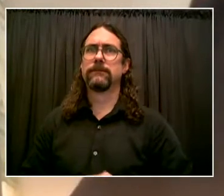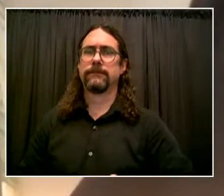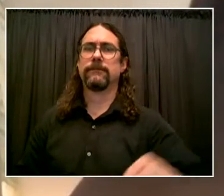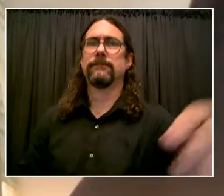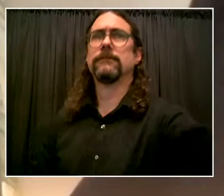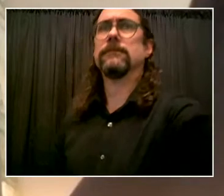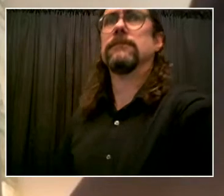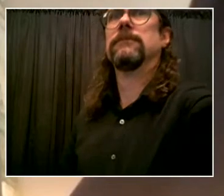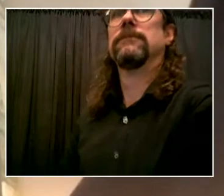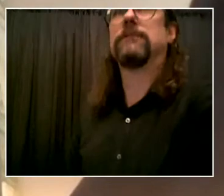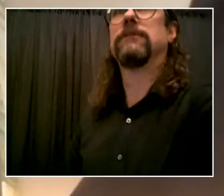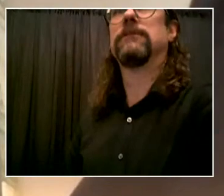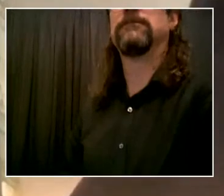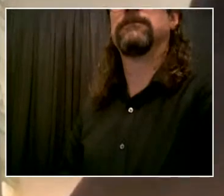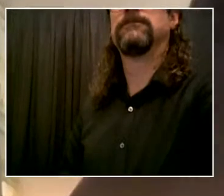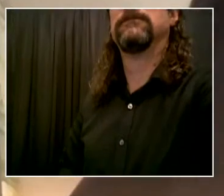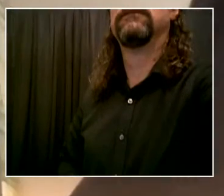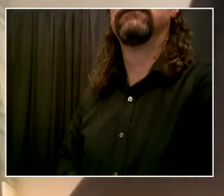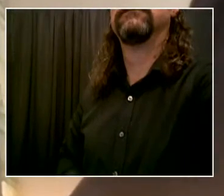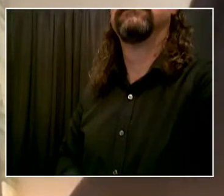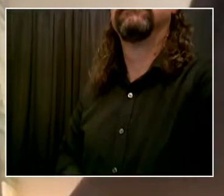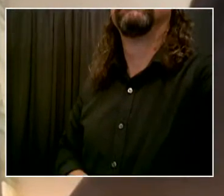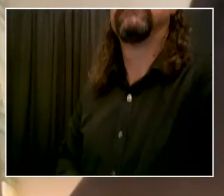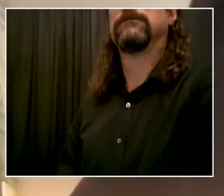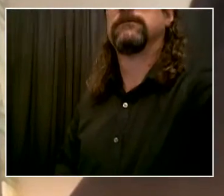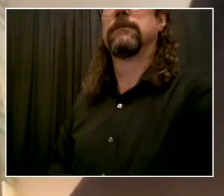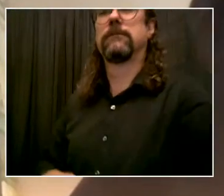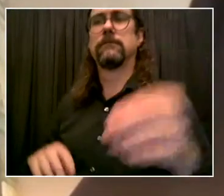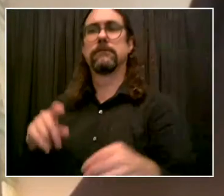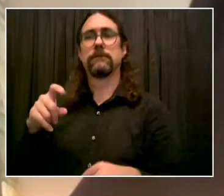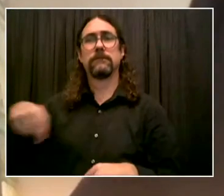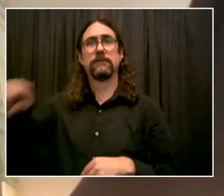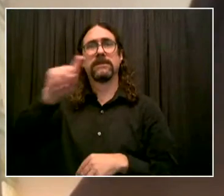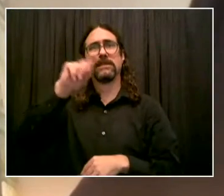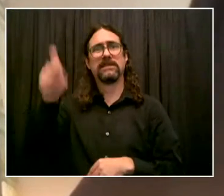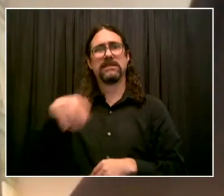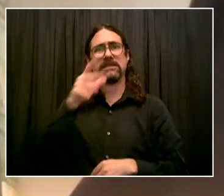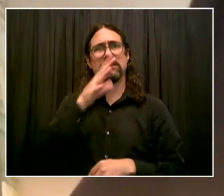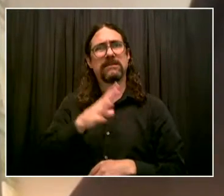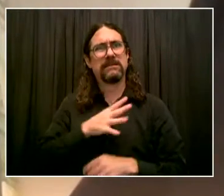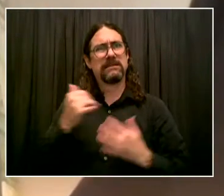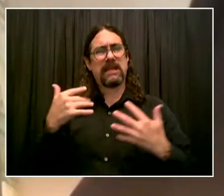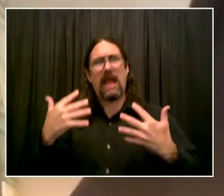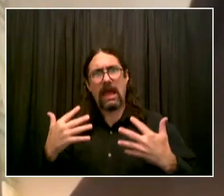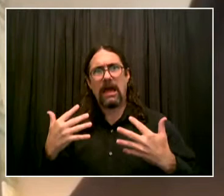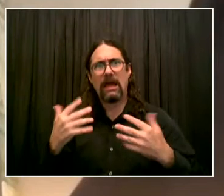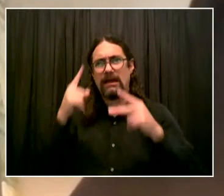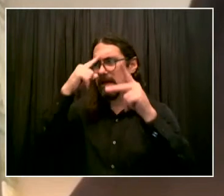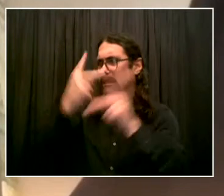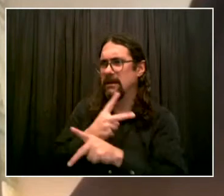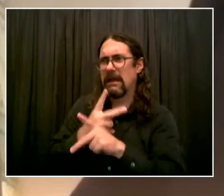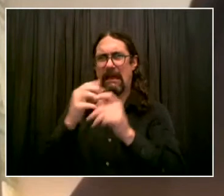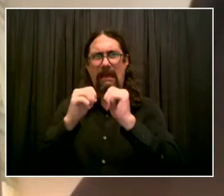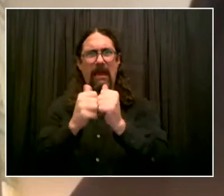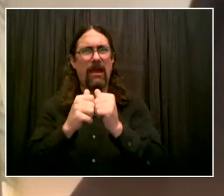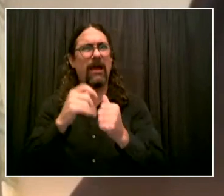. THIS IS A NATIONAL CRISIS.